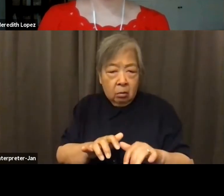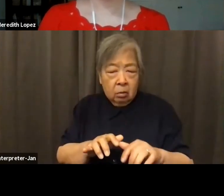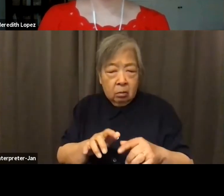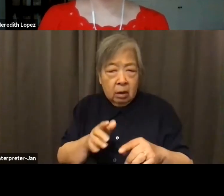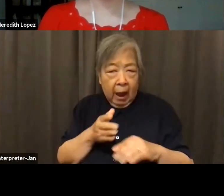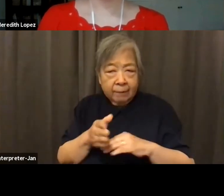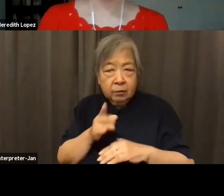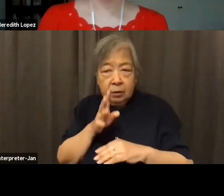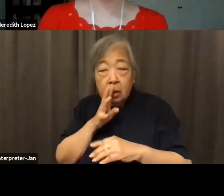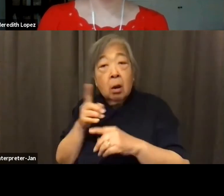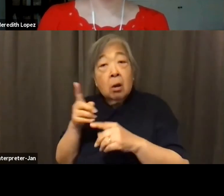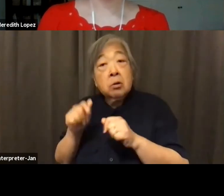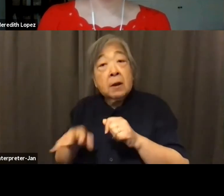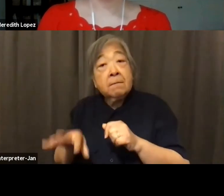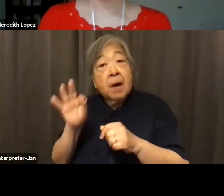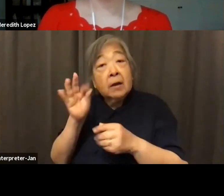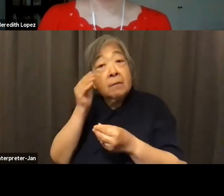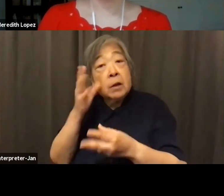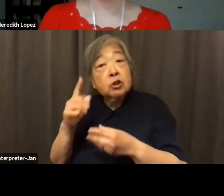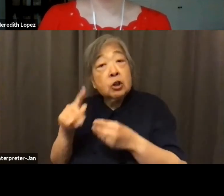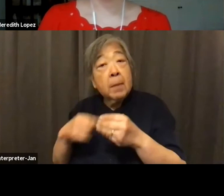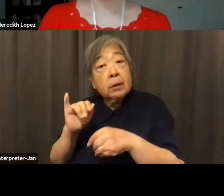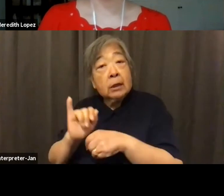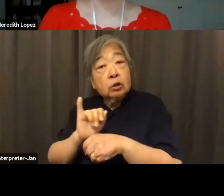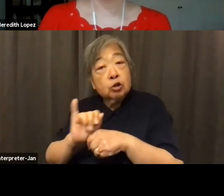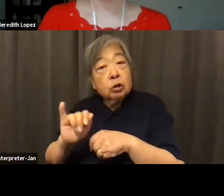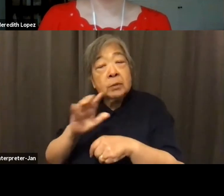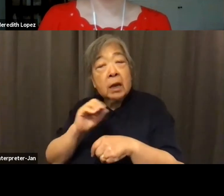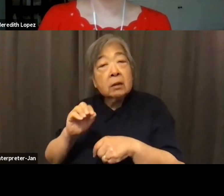about internships and job opportunities.